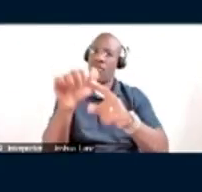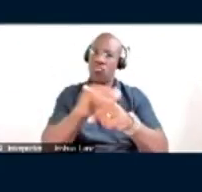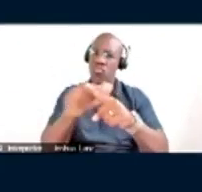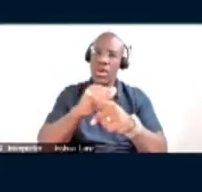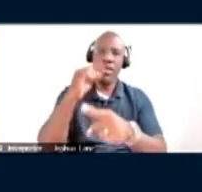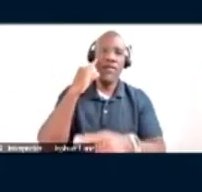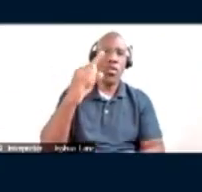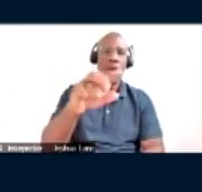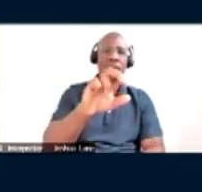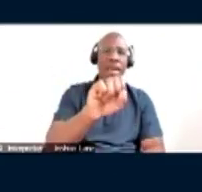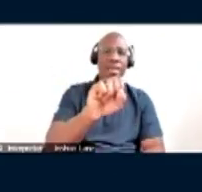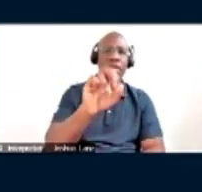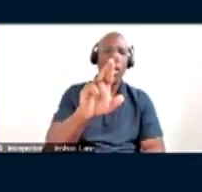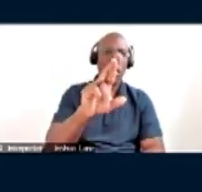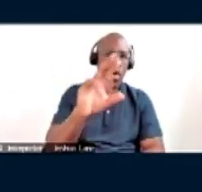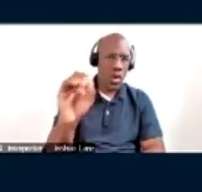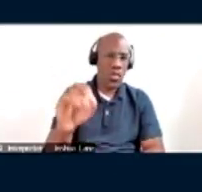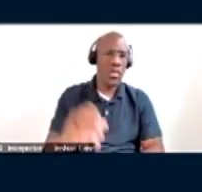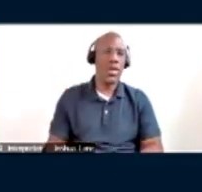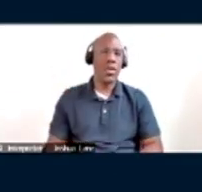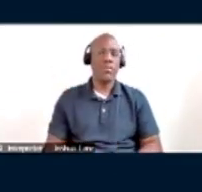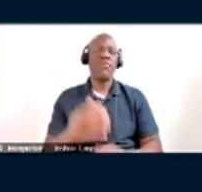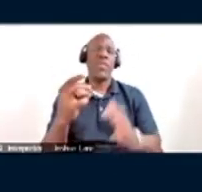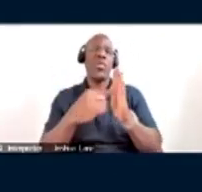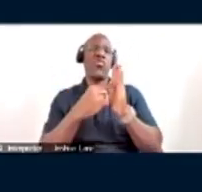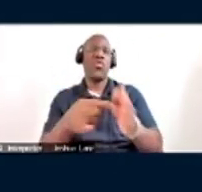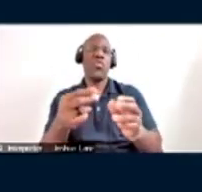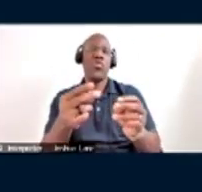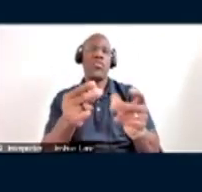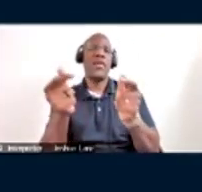So, we just show you briefly this tool that we've developed.